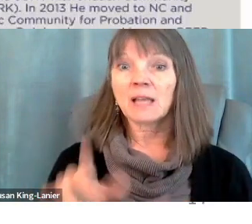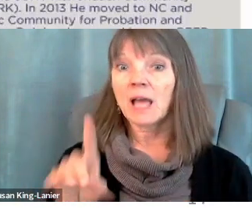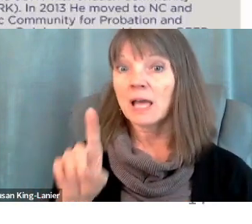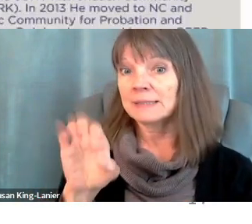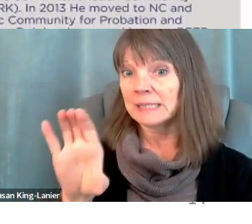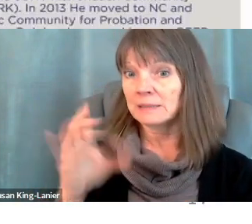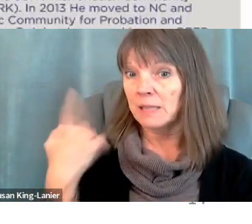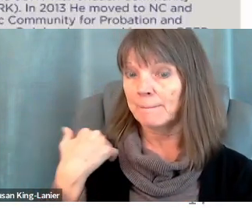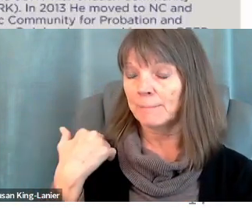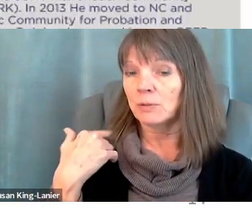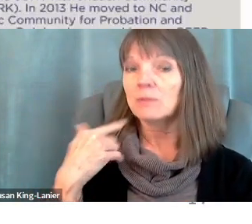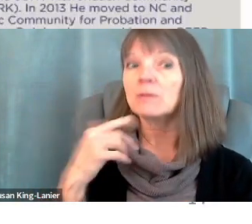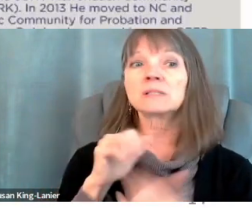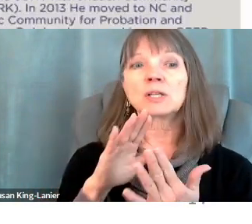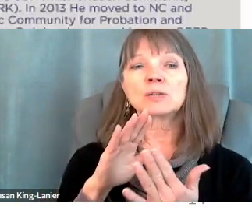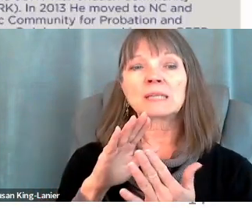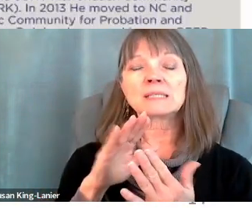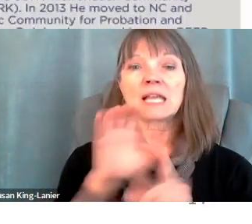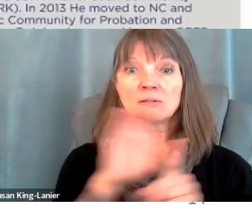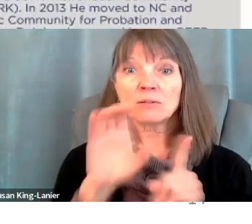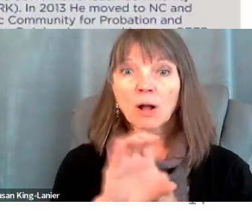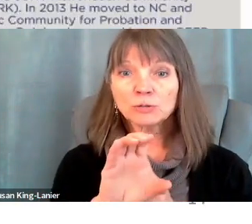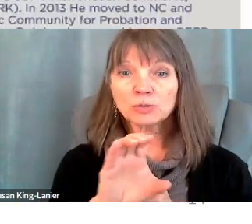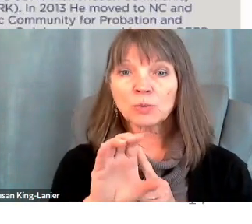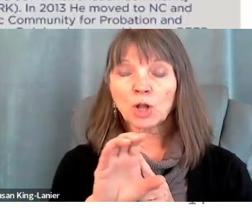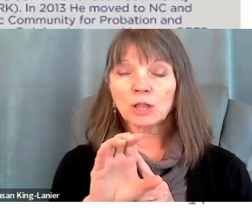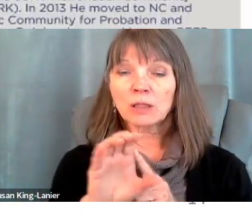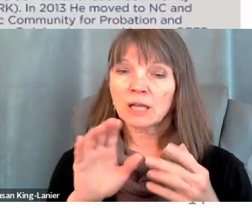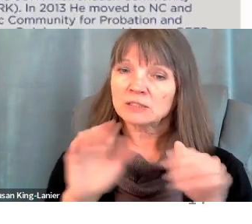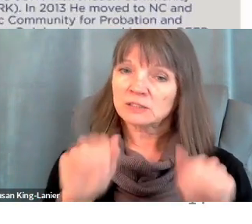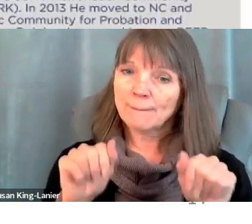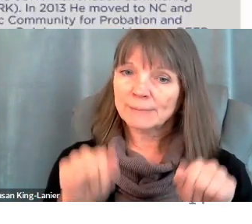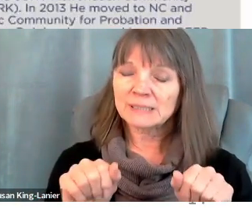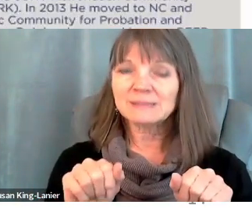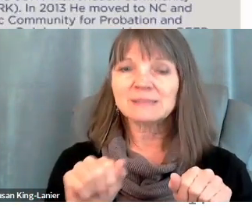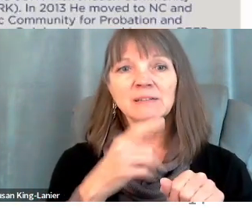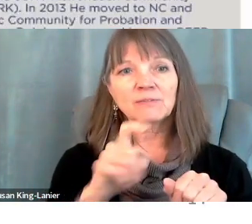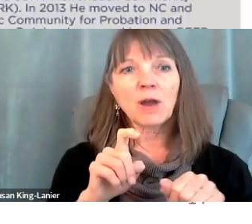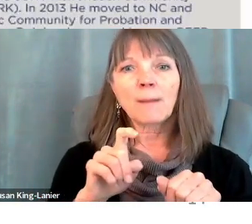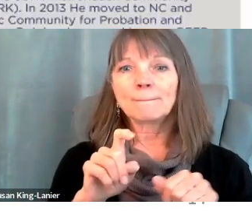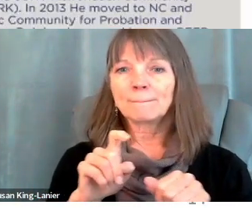So in December, the topic was addressing cultural competency from the Indigenous perspective.